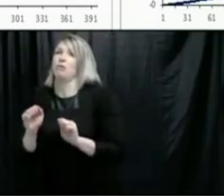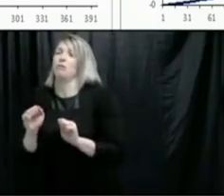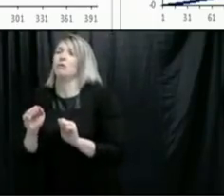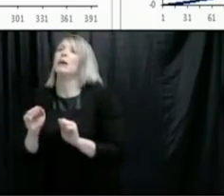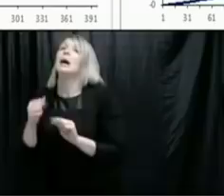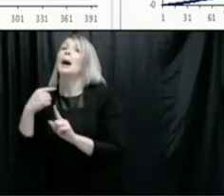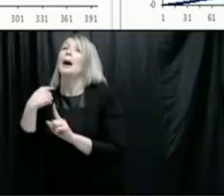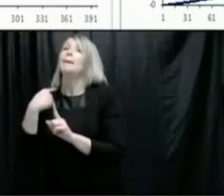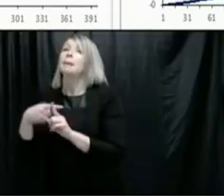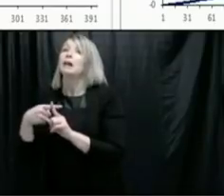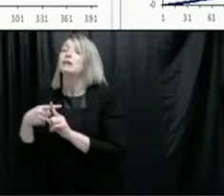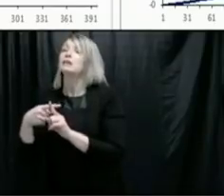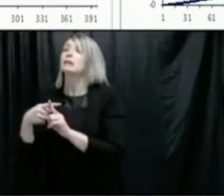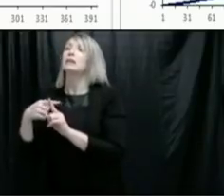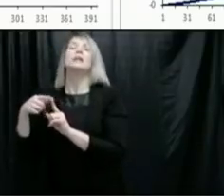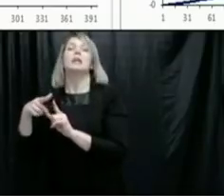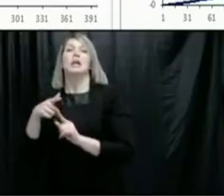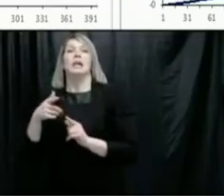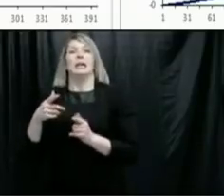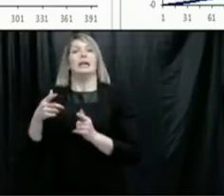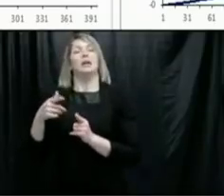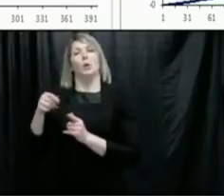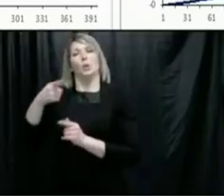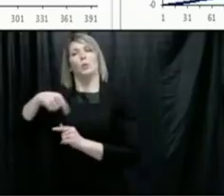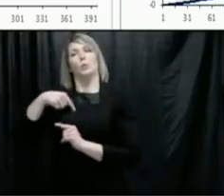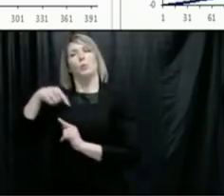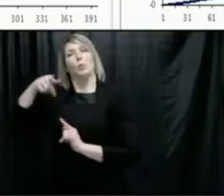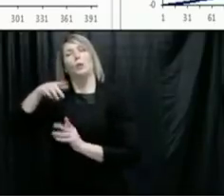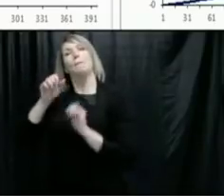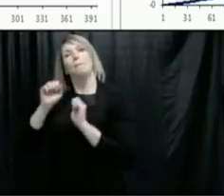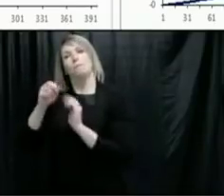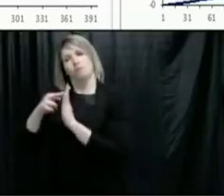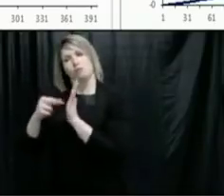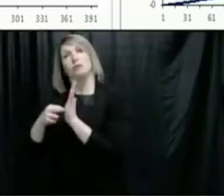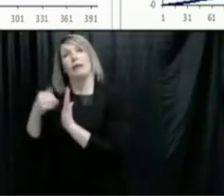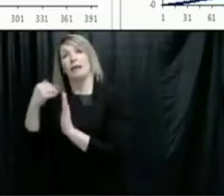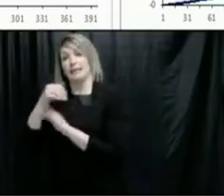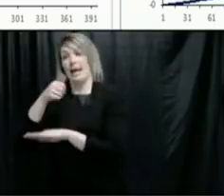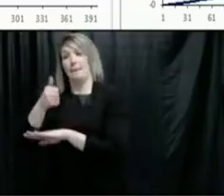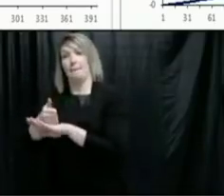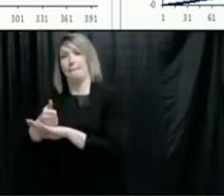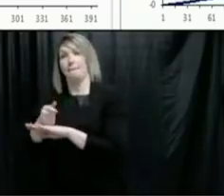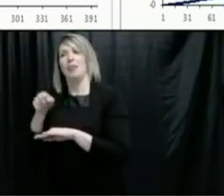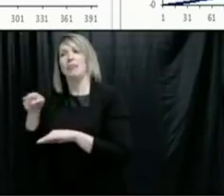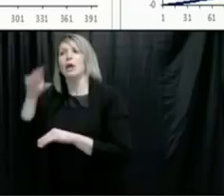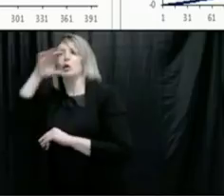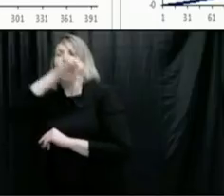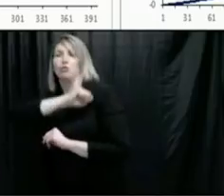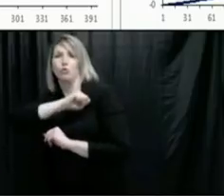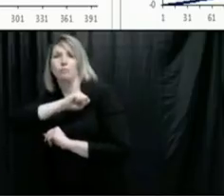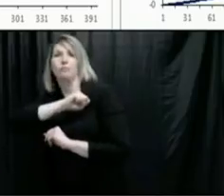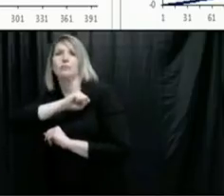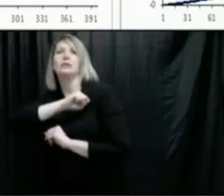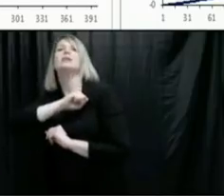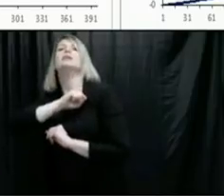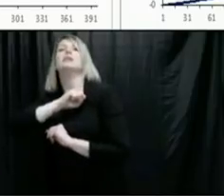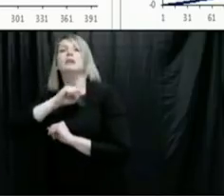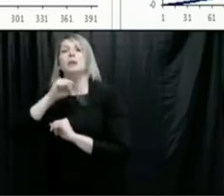THE PRESENT TIME. SO THE THIRD OF NEWFOUNDLANDERS WERE ACTUALLY GOING TO BE